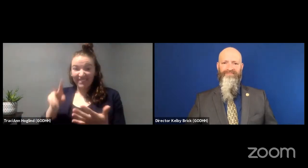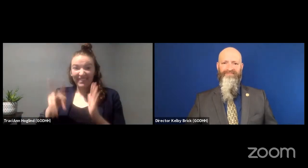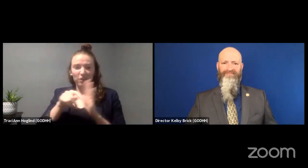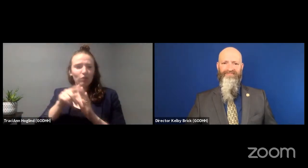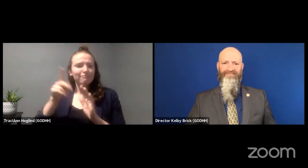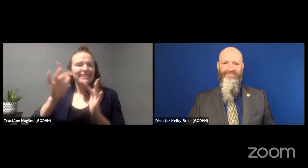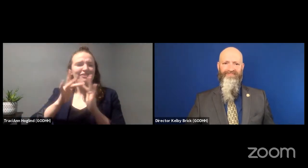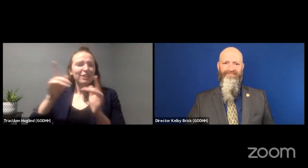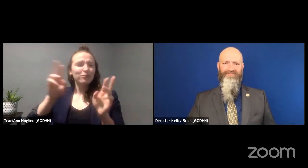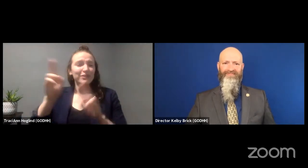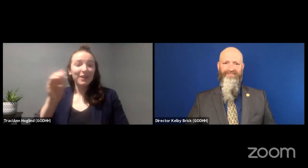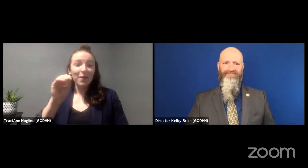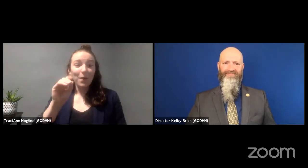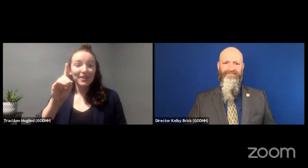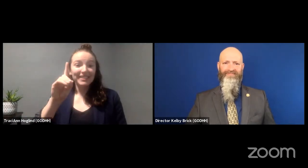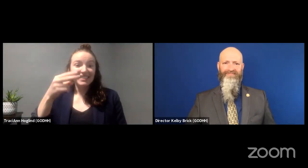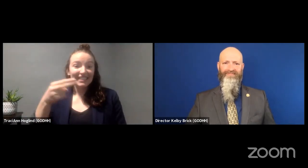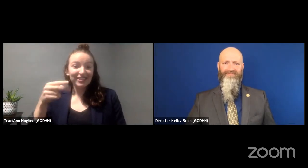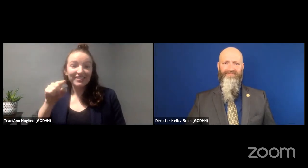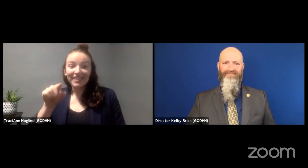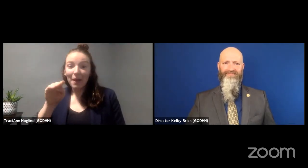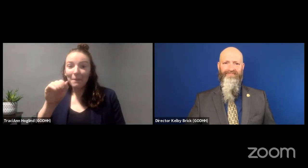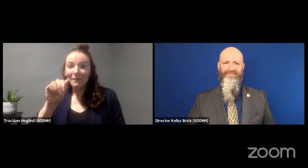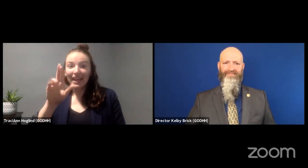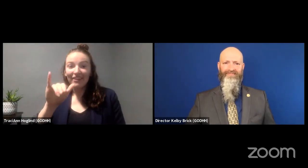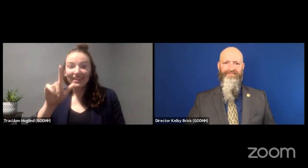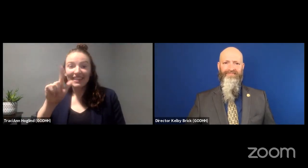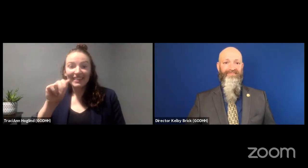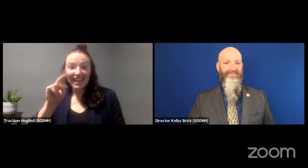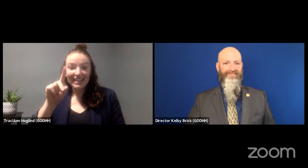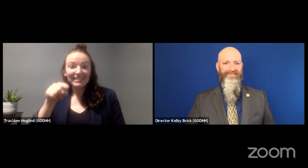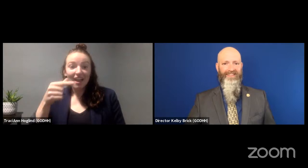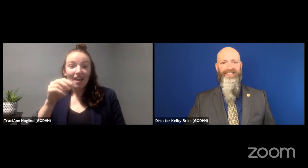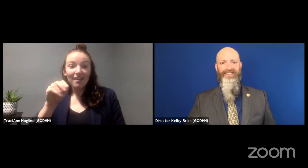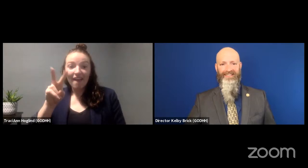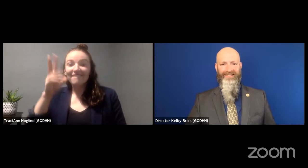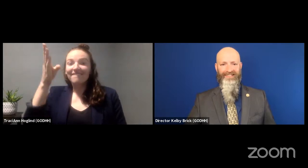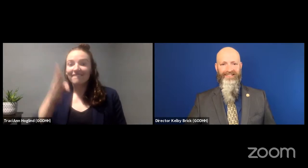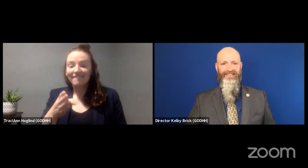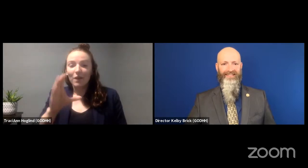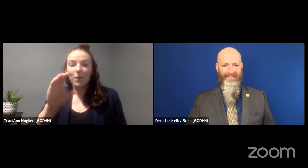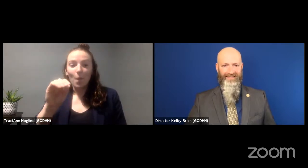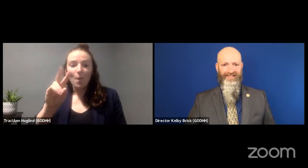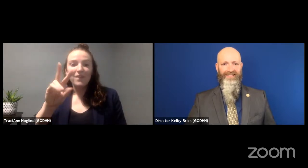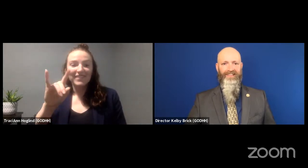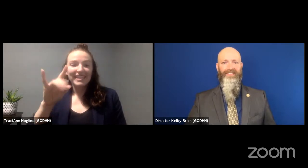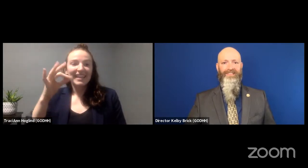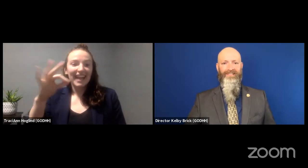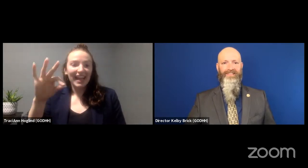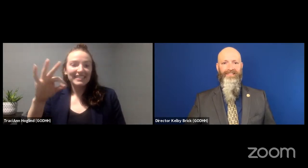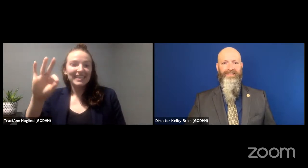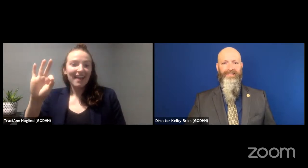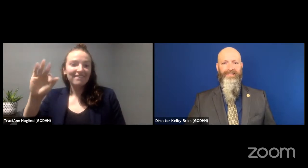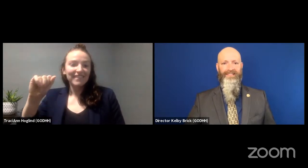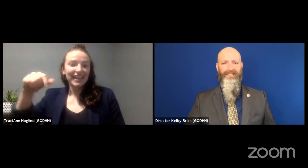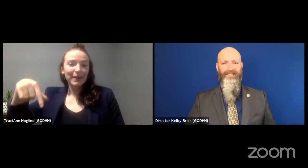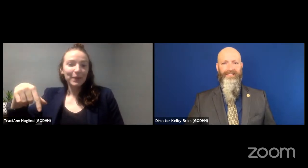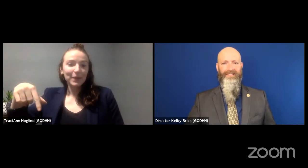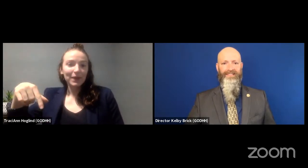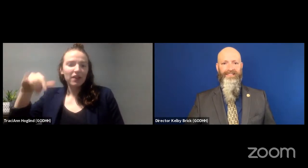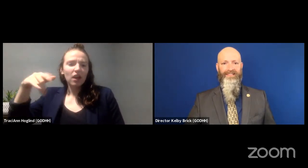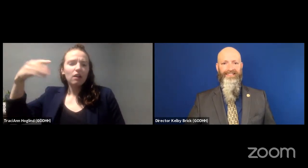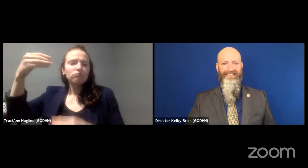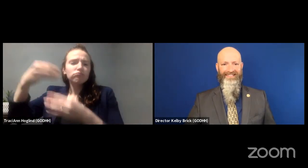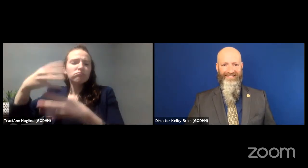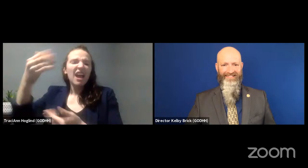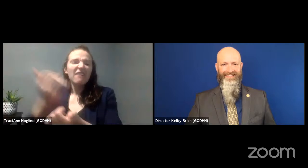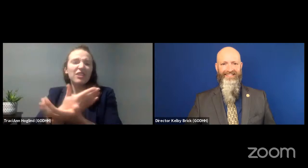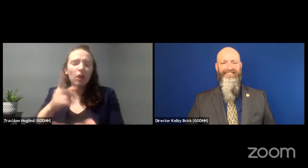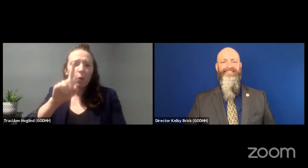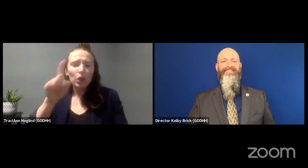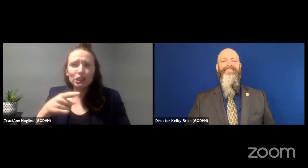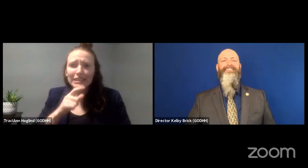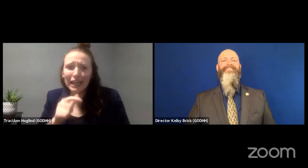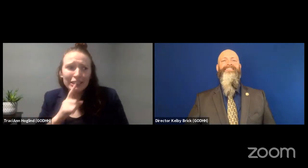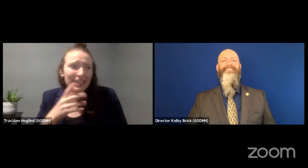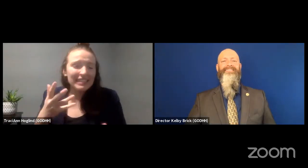her. We thank all of these videos on our website. If you look at our FAQ page on COVID‑19,